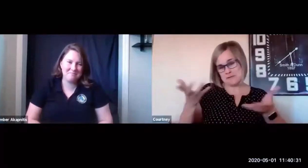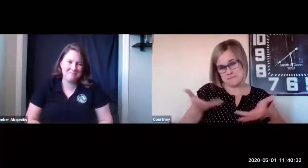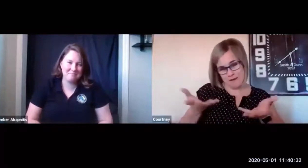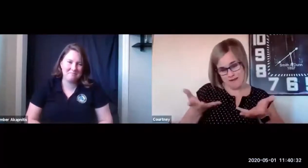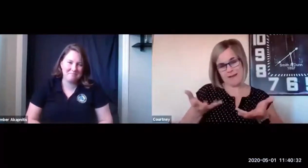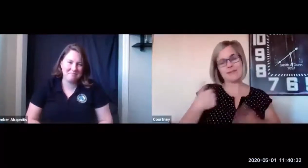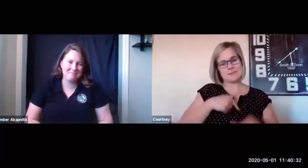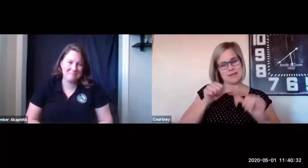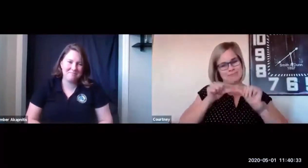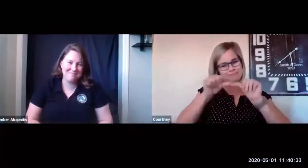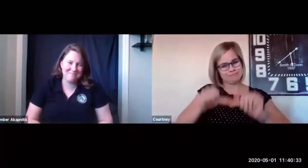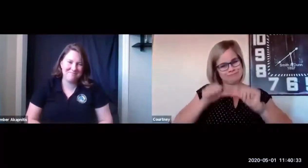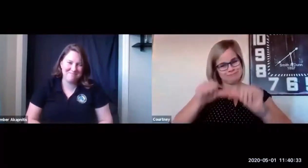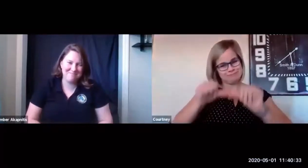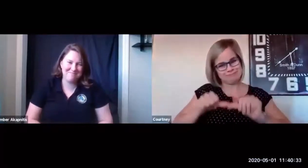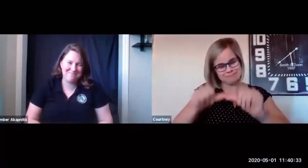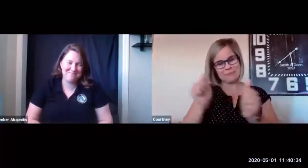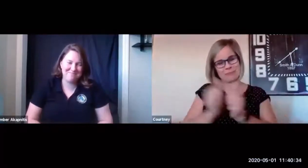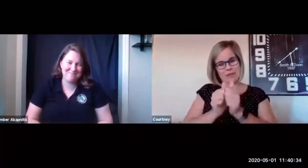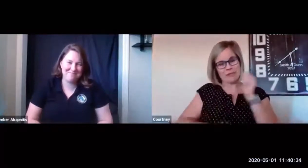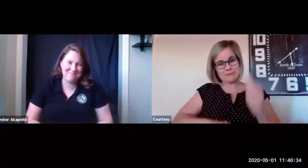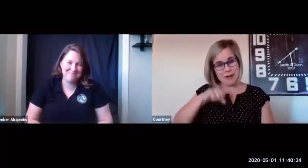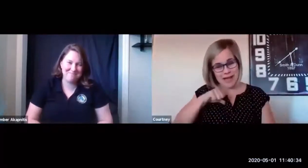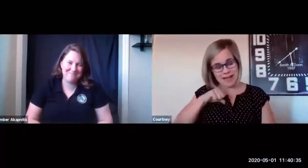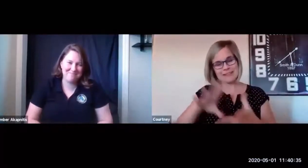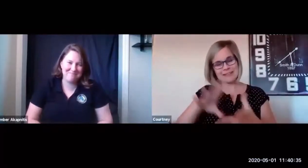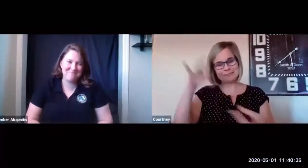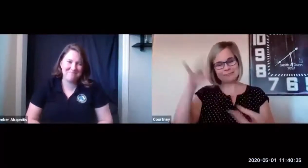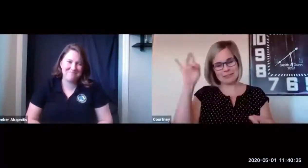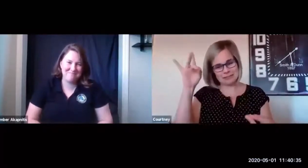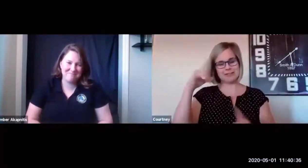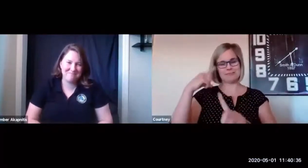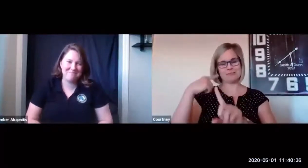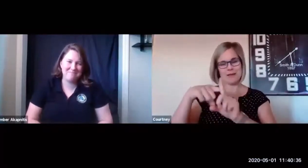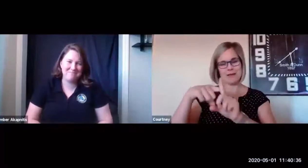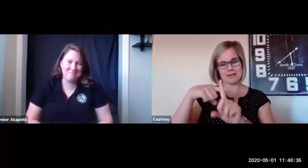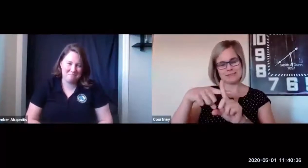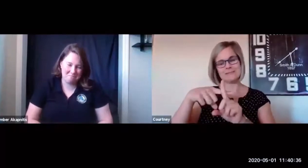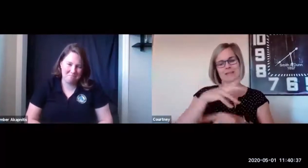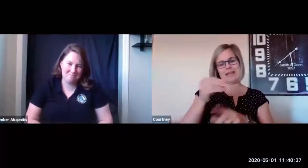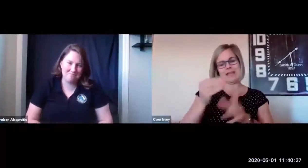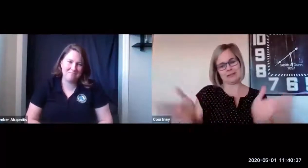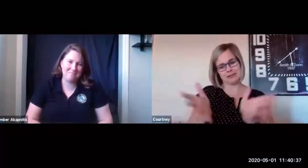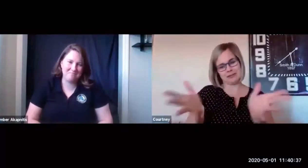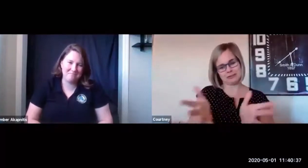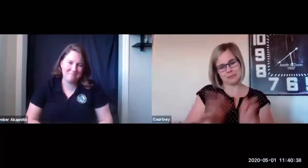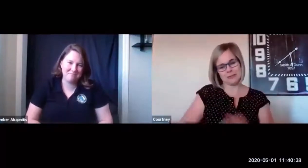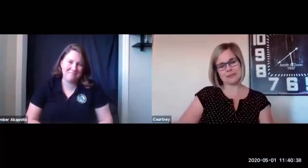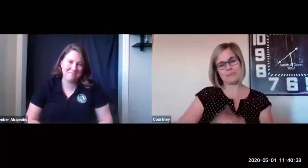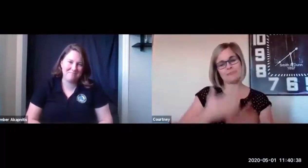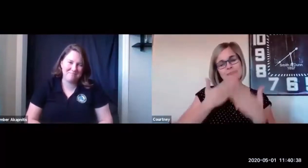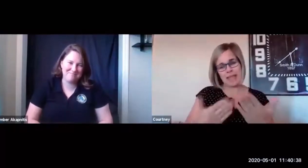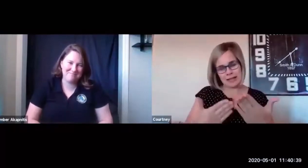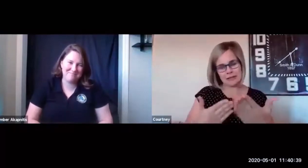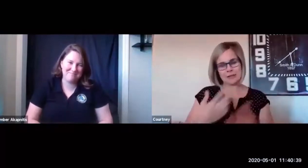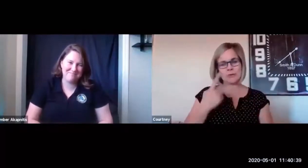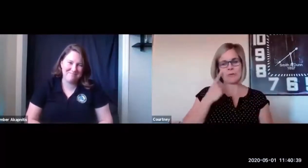but as Road Runners we are persistent We will continue with pride with spirit with positivity and encouragement